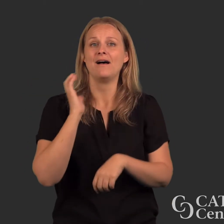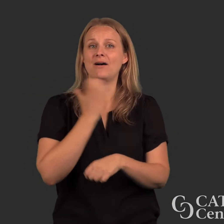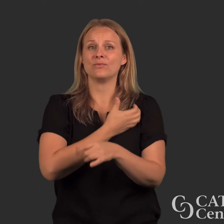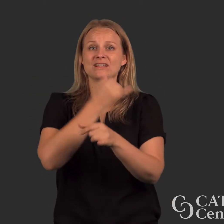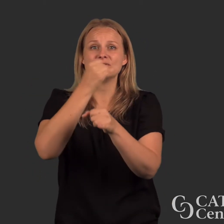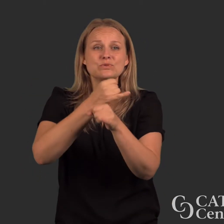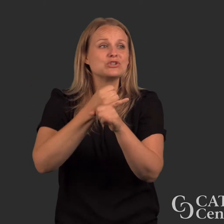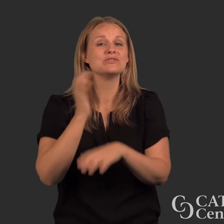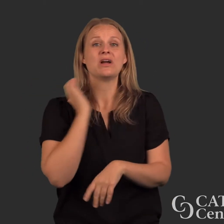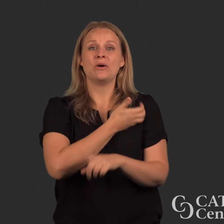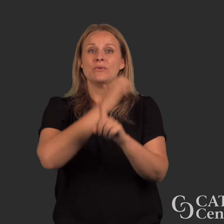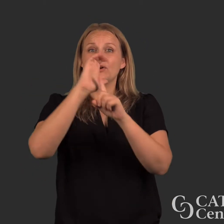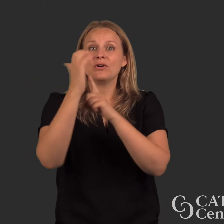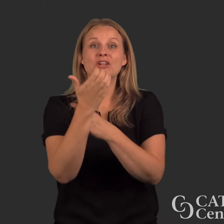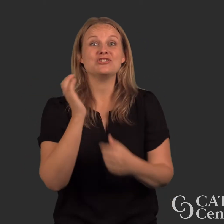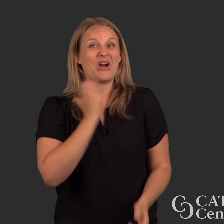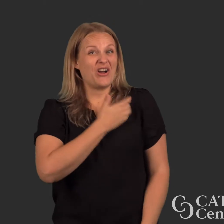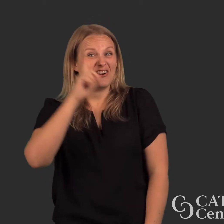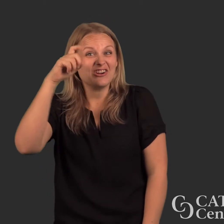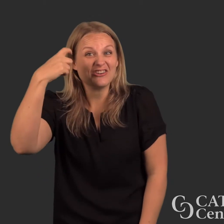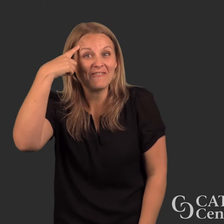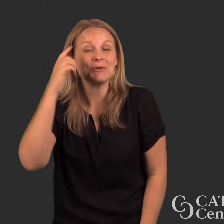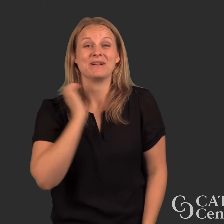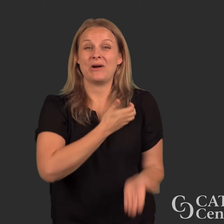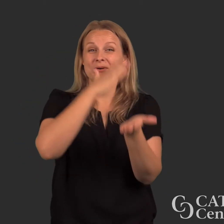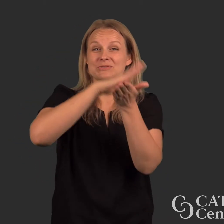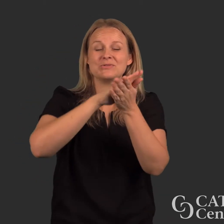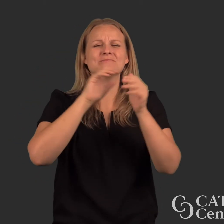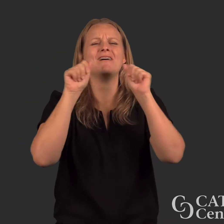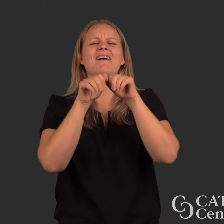our culture, our government and permeate our entire world.